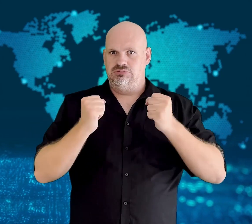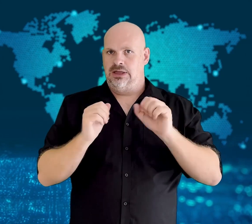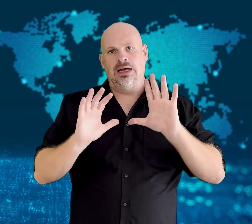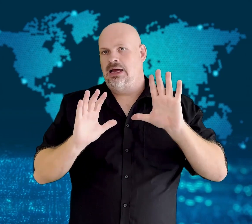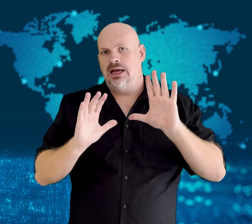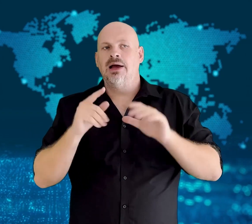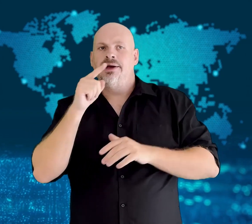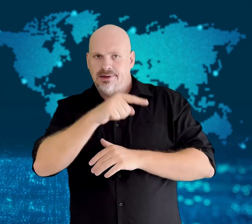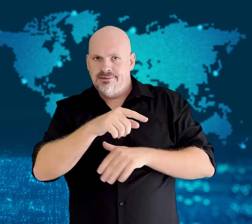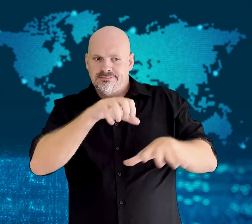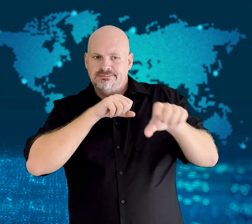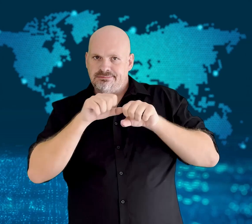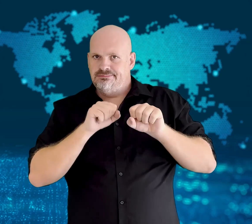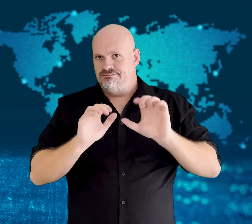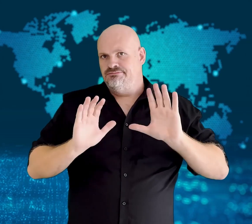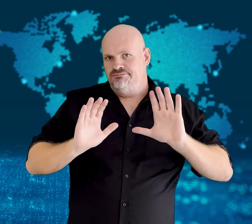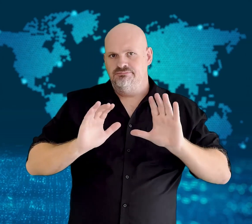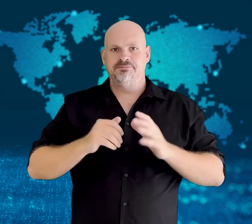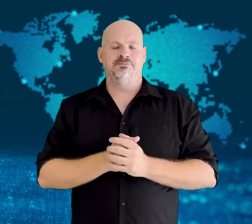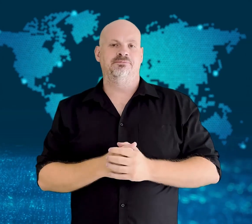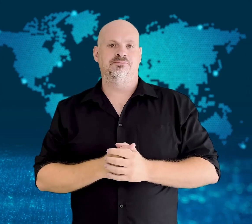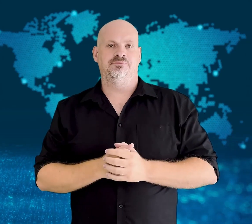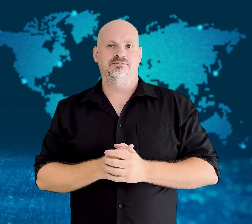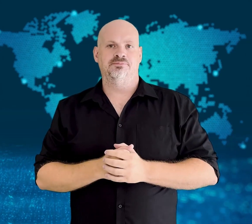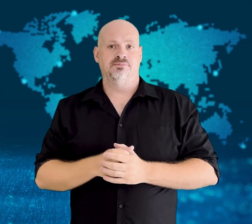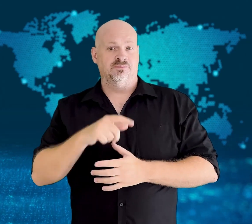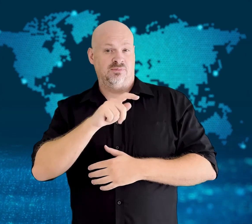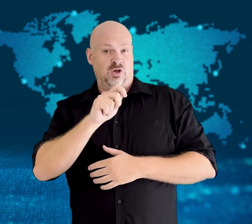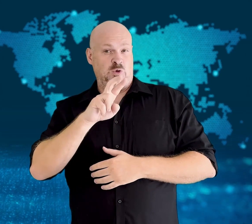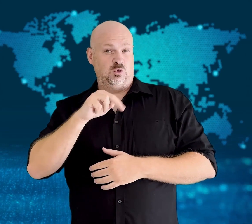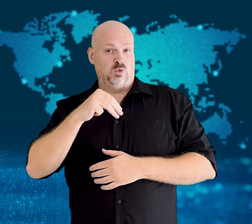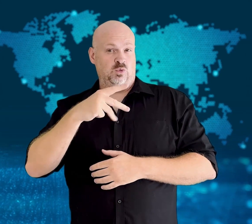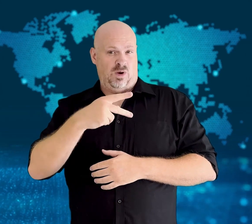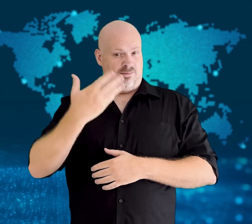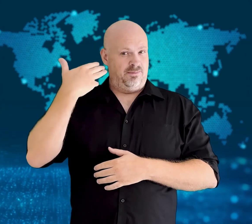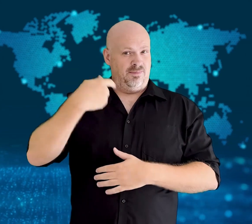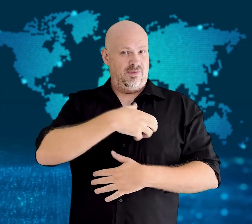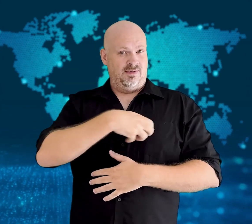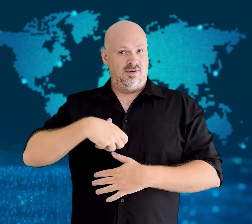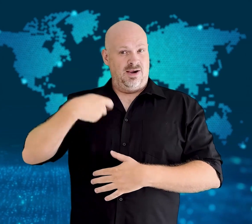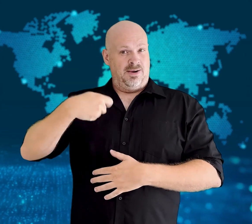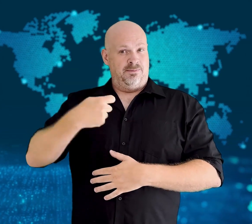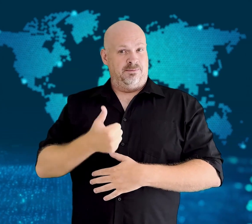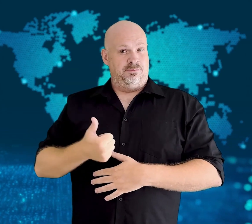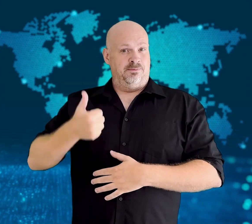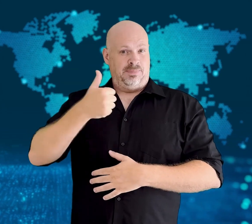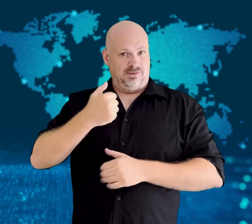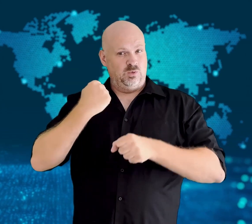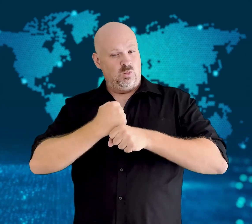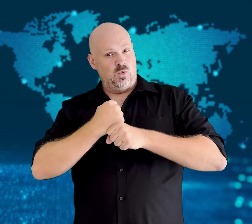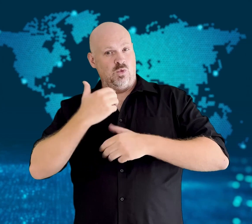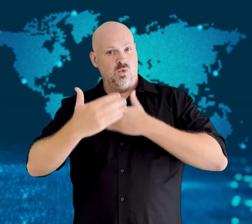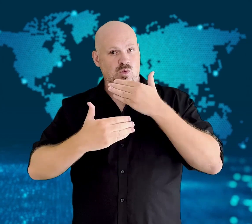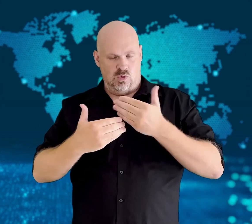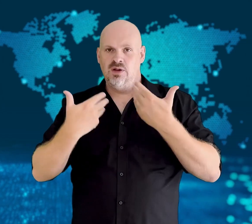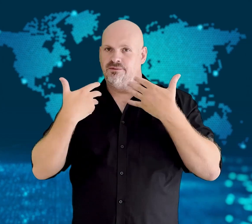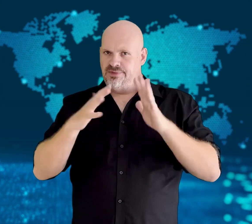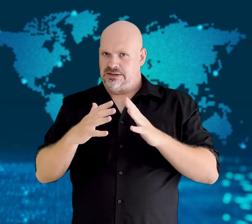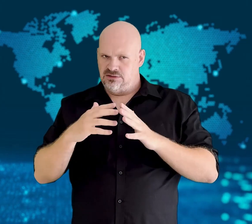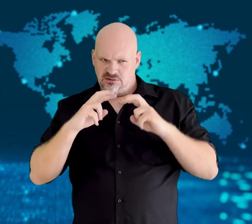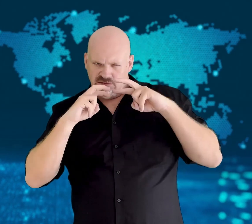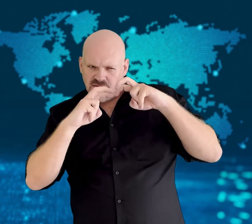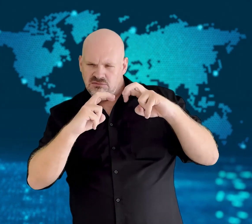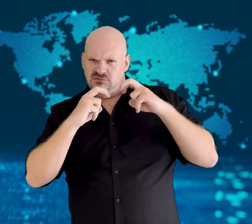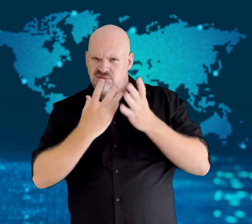Trump has previously been under scrutiny for violations